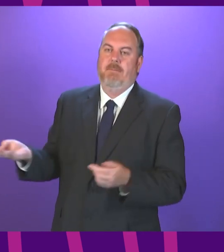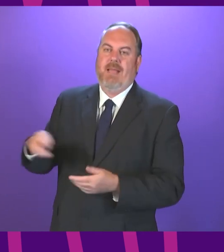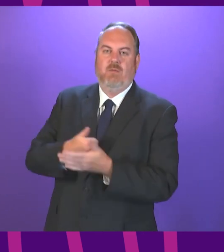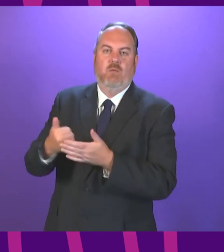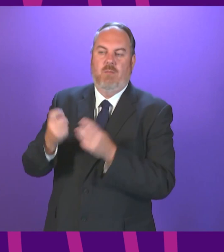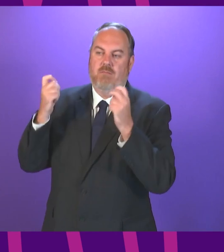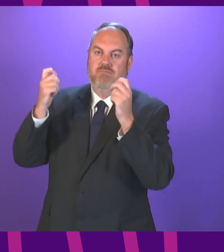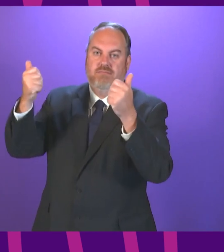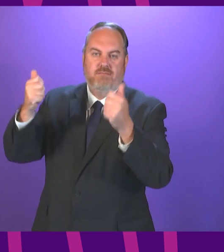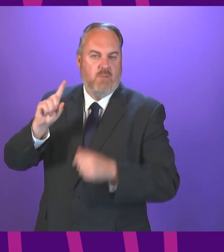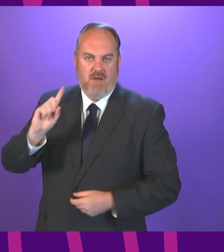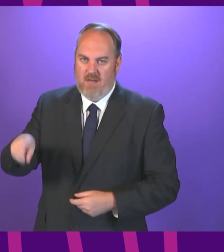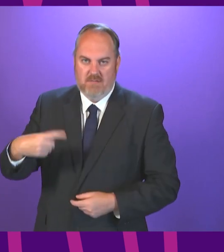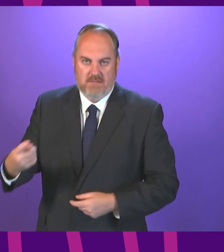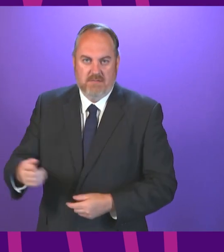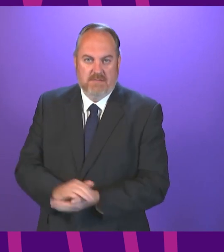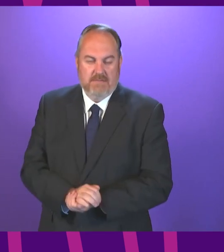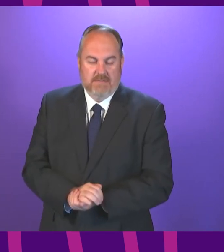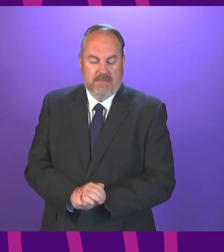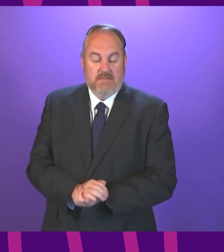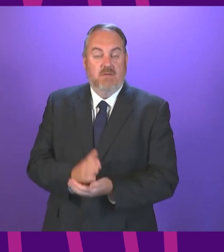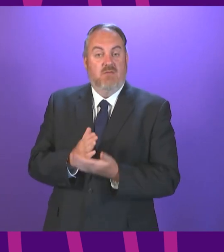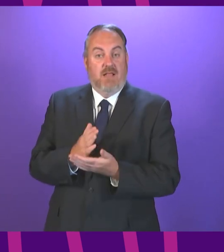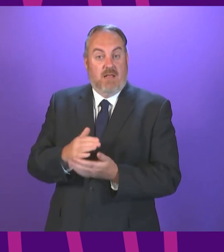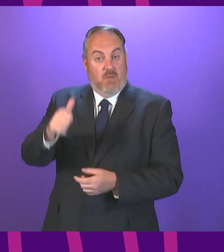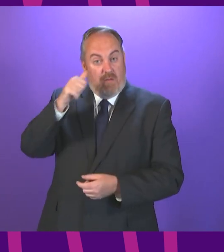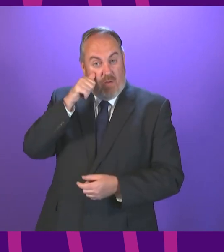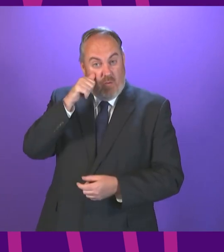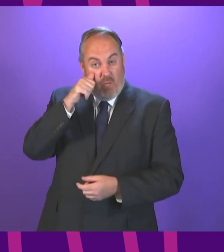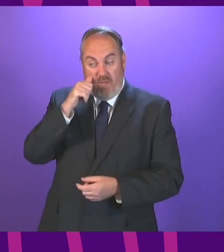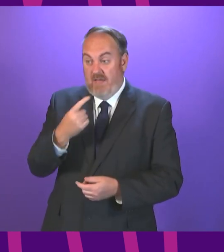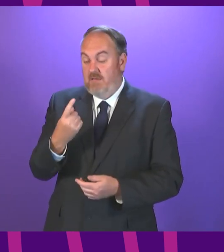First, if case numbers are high, even just 3 per cent of those cases ending up in hospital puts